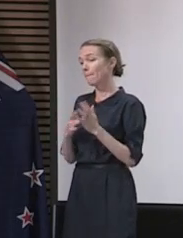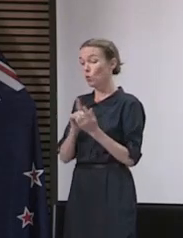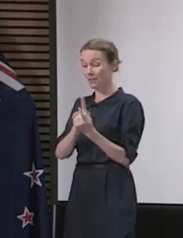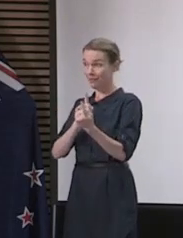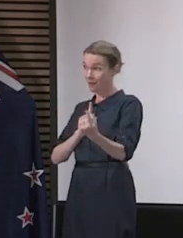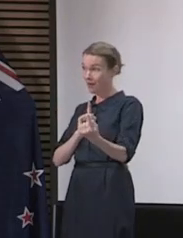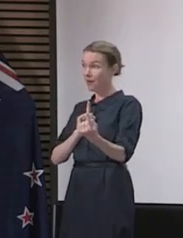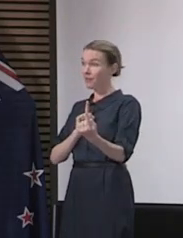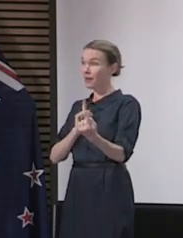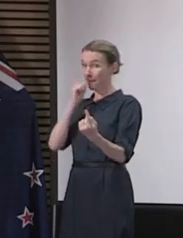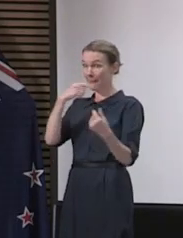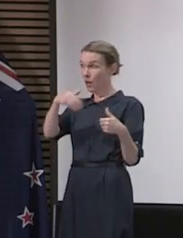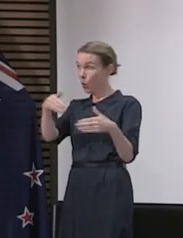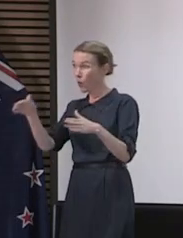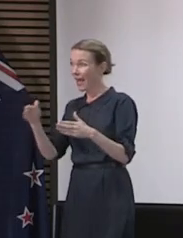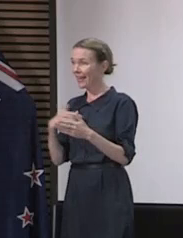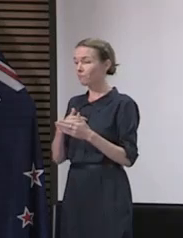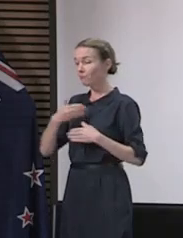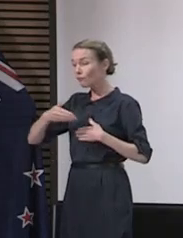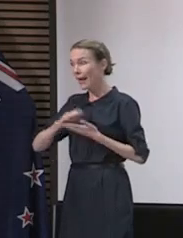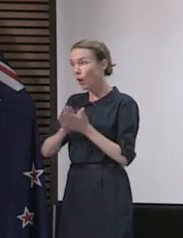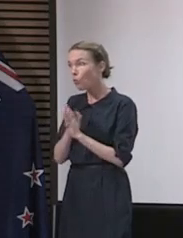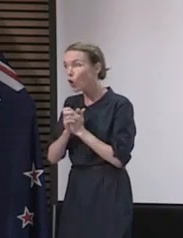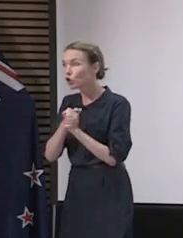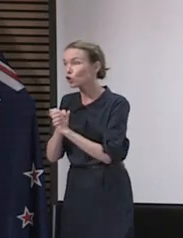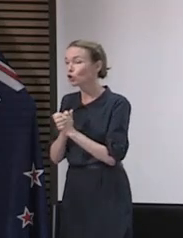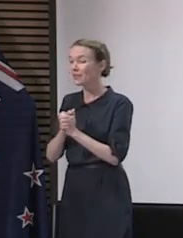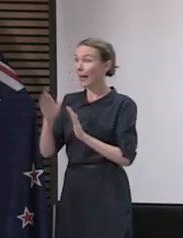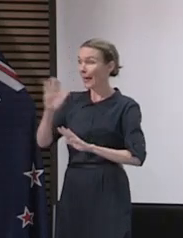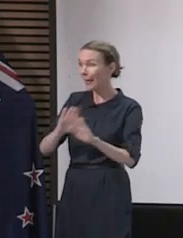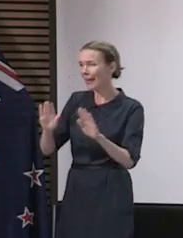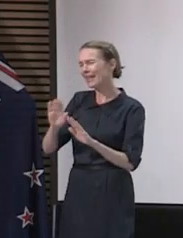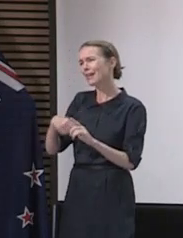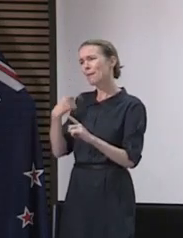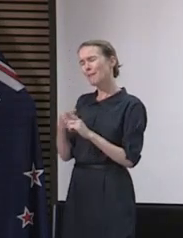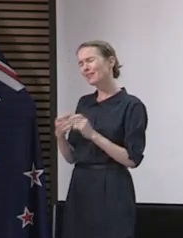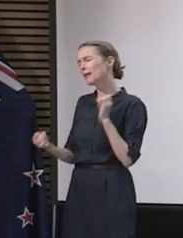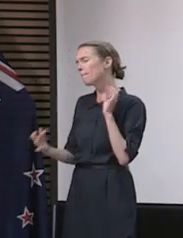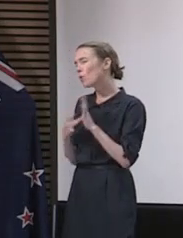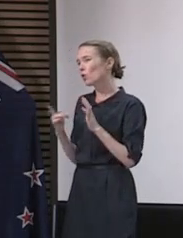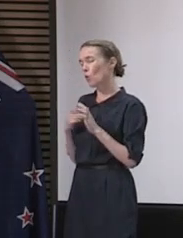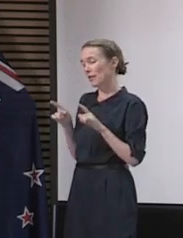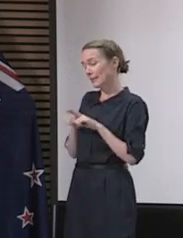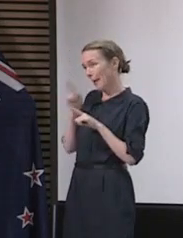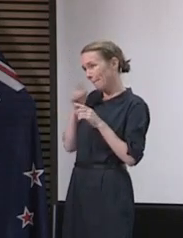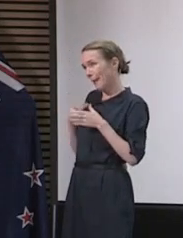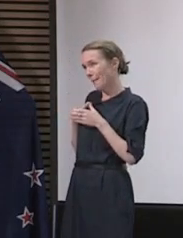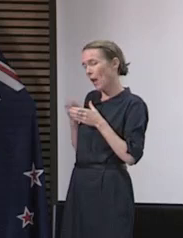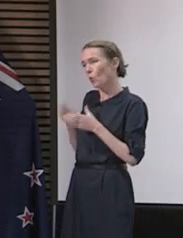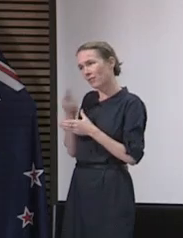overall measures. The most important parts are the physical distancing and hygiene and other safety measures. And, of course,